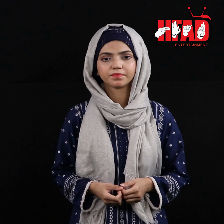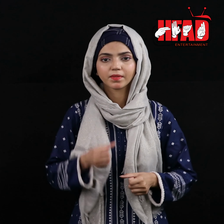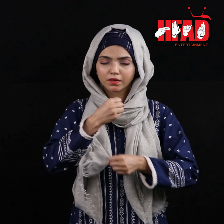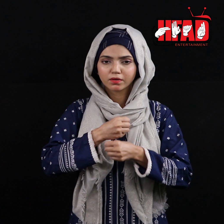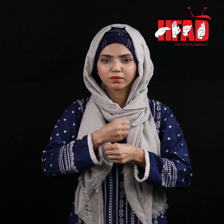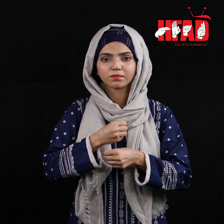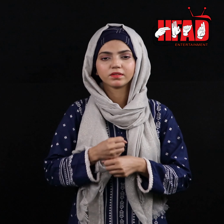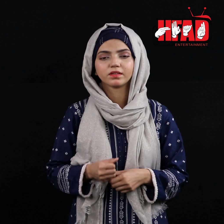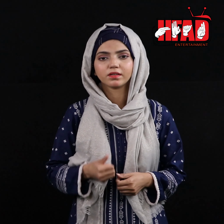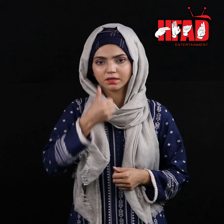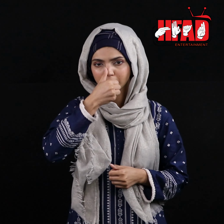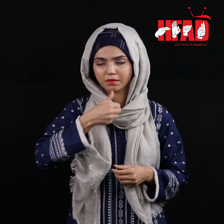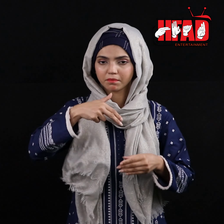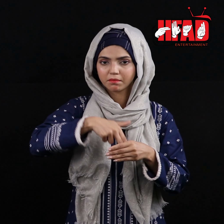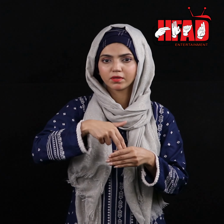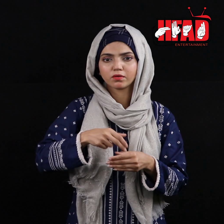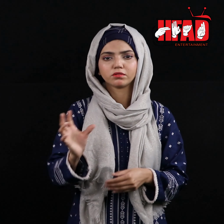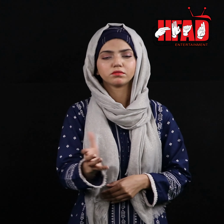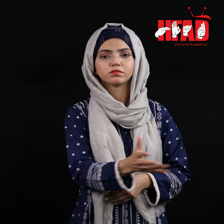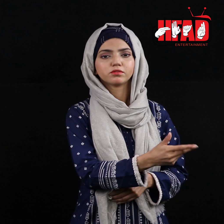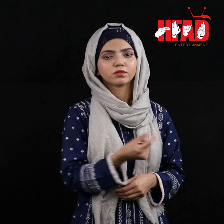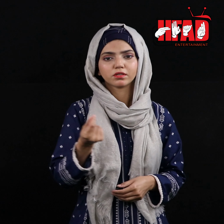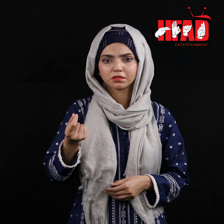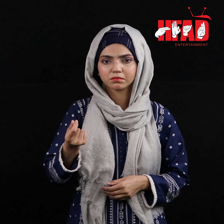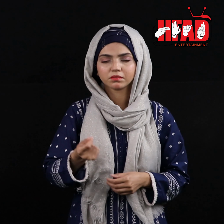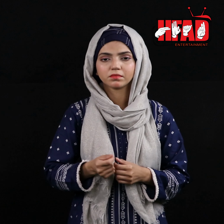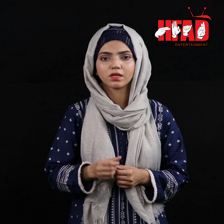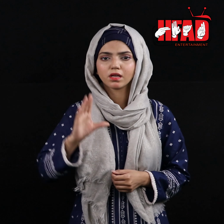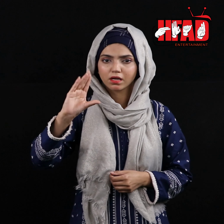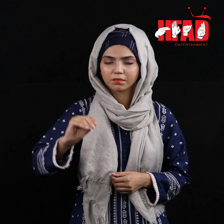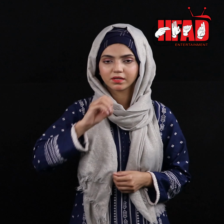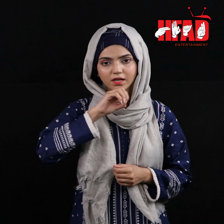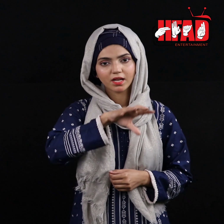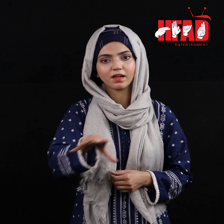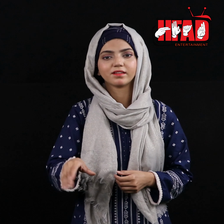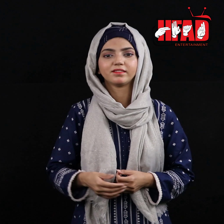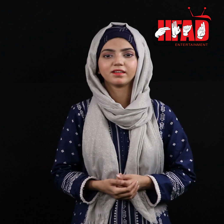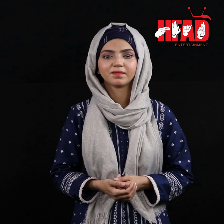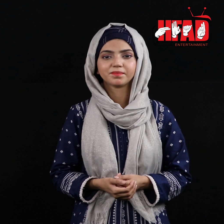The government has announced a reduction in the prices of petroleum products.